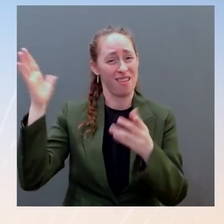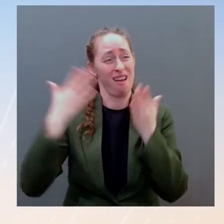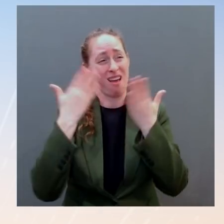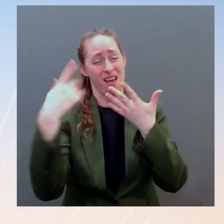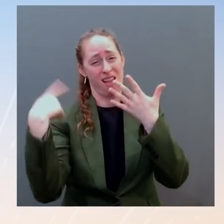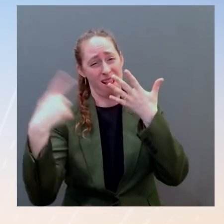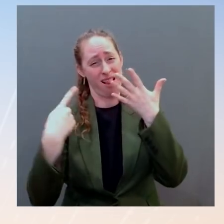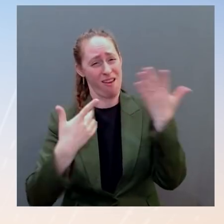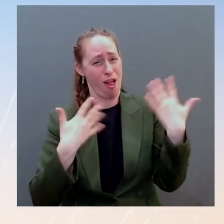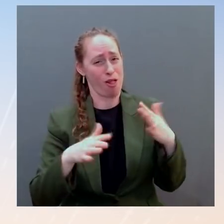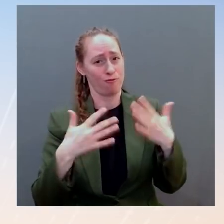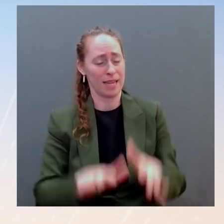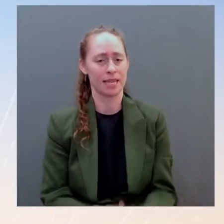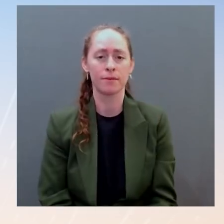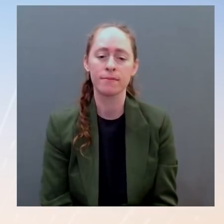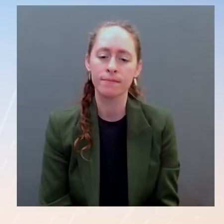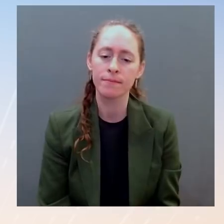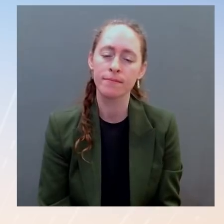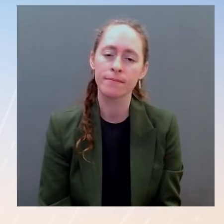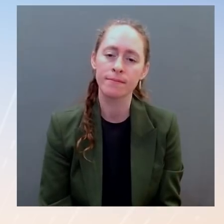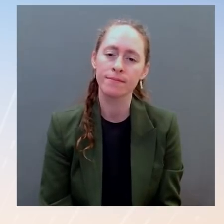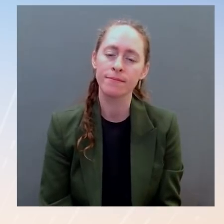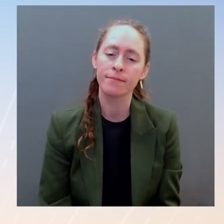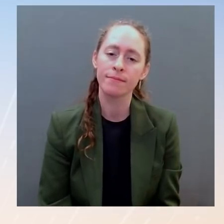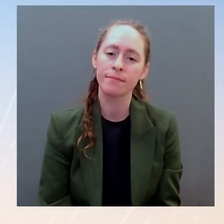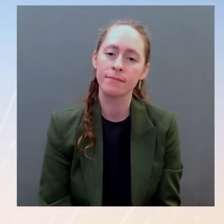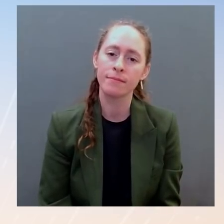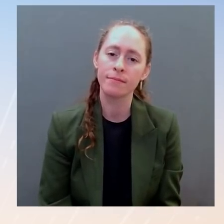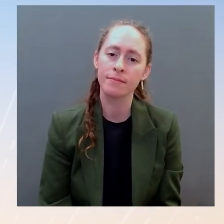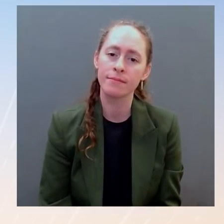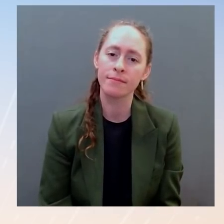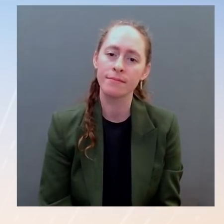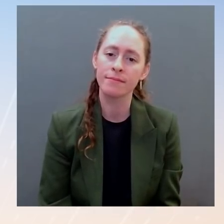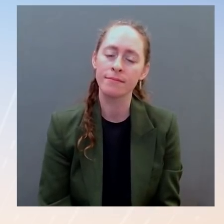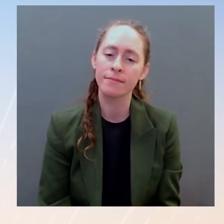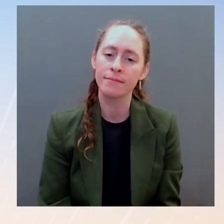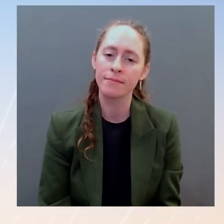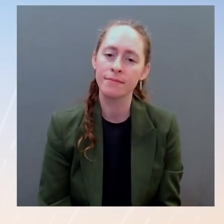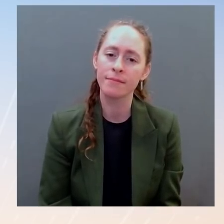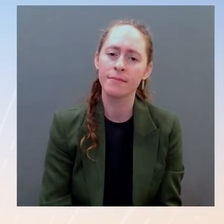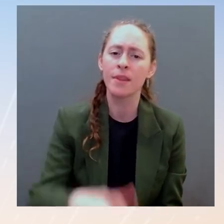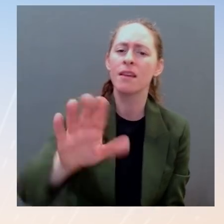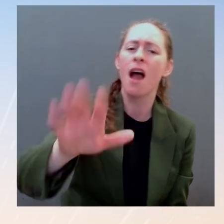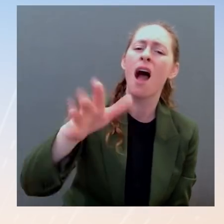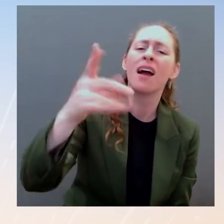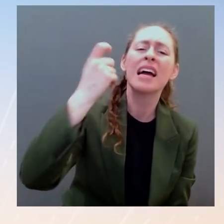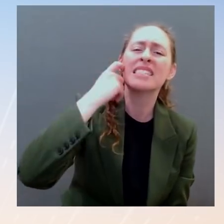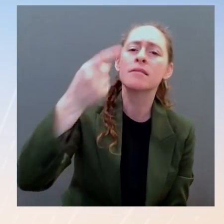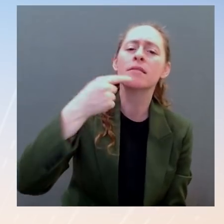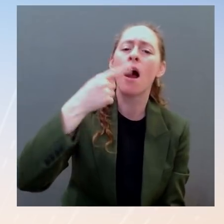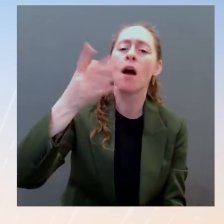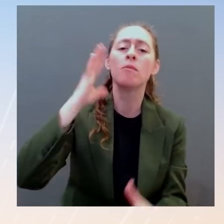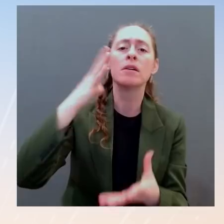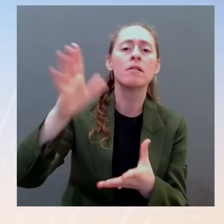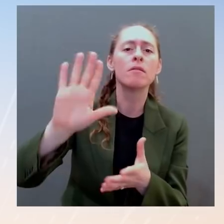Ms. Psaki: They'd be fully paid for, so they're not actually spending proposals; they're proposals to lower costs that are fully paid for. The Press: The San Francisco Federal Reserve